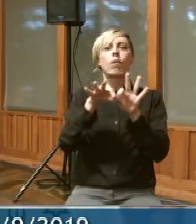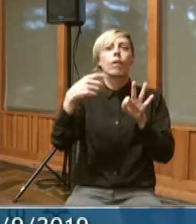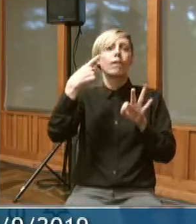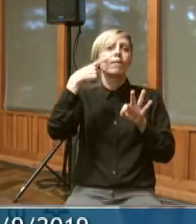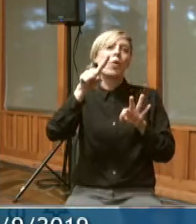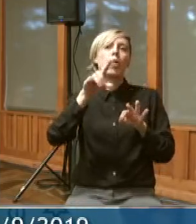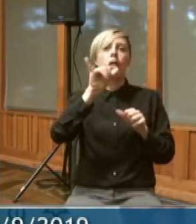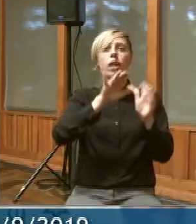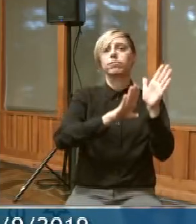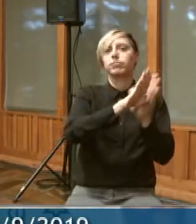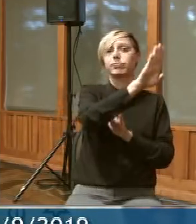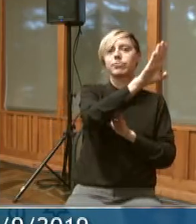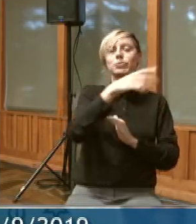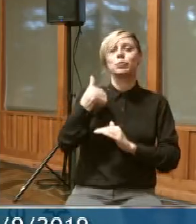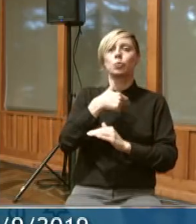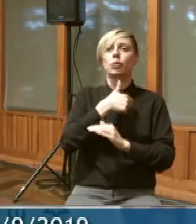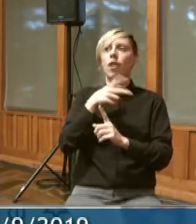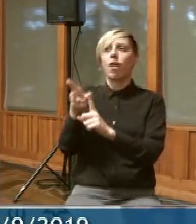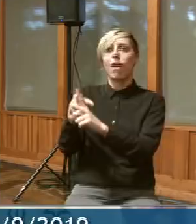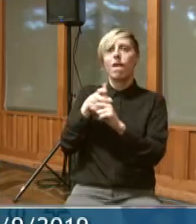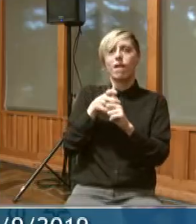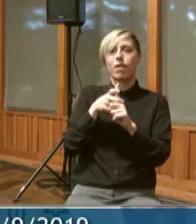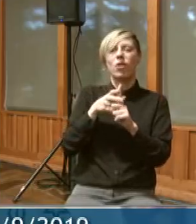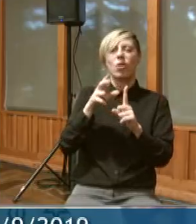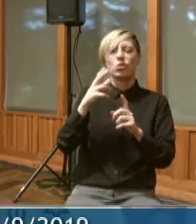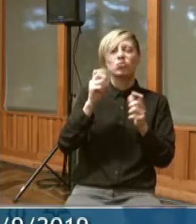THE PORTLAND FILM OFFICE IS A KEY COMPONENT, WE ATTRACTED THE